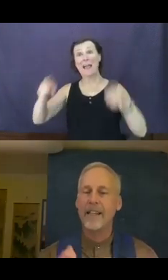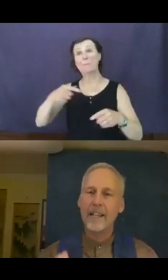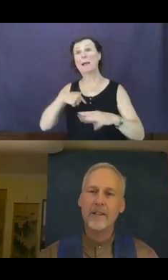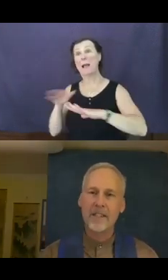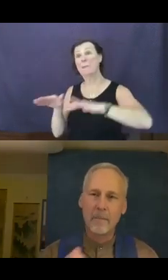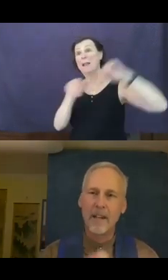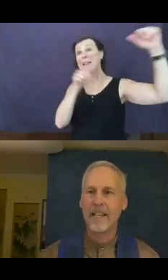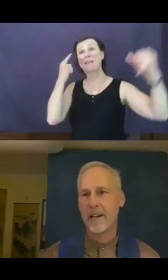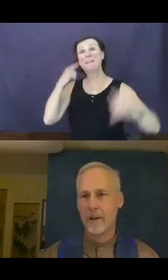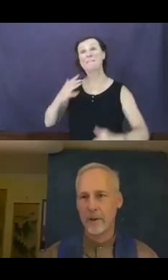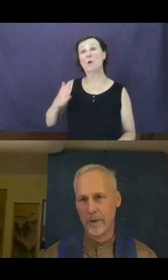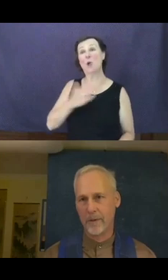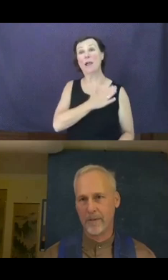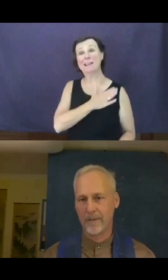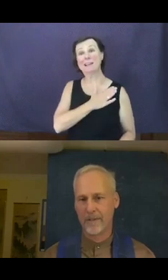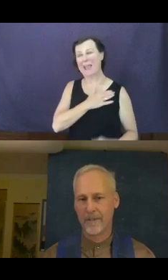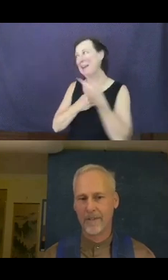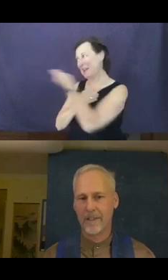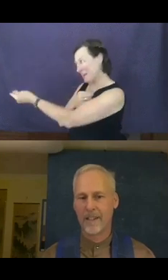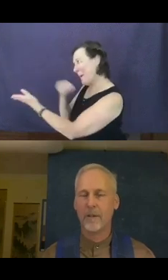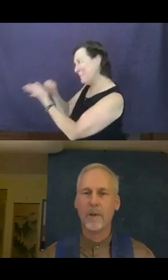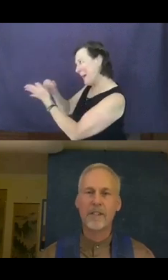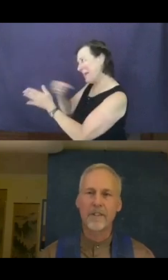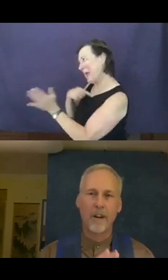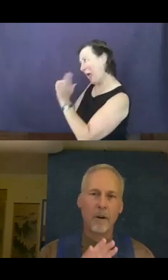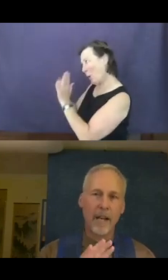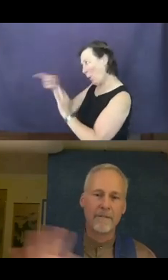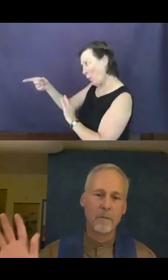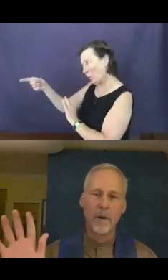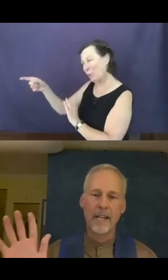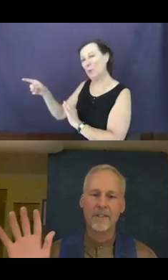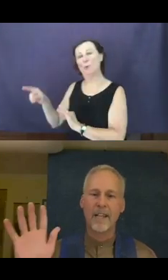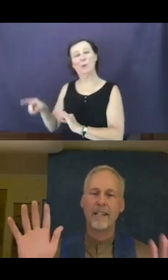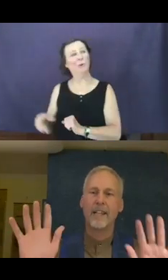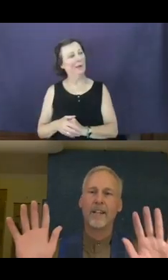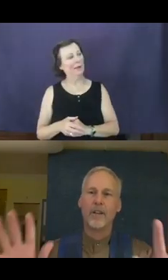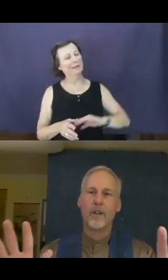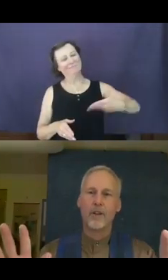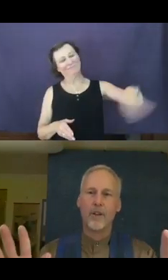Here's the money I owe you." Wiesenthal waved him away and said,